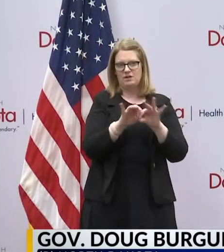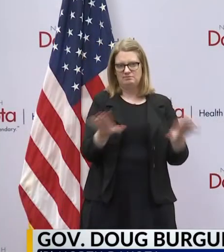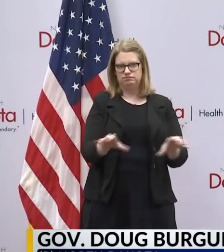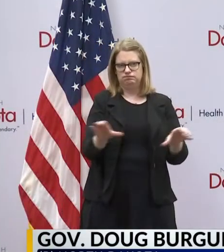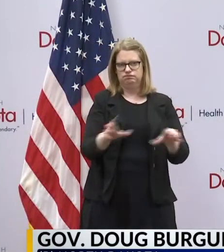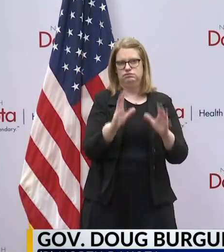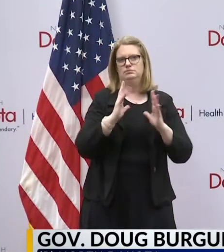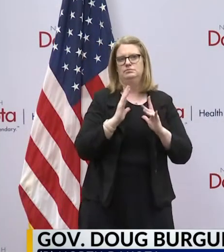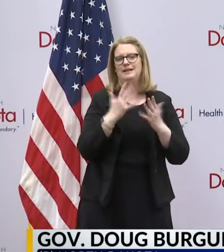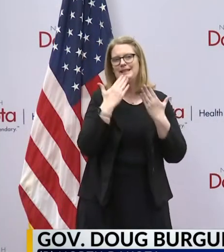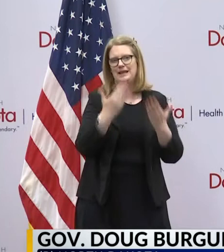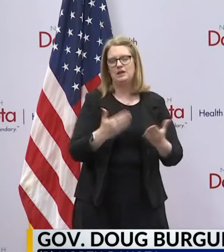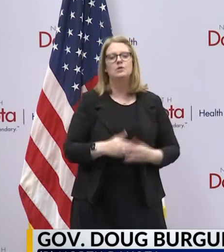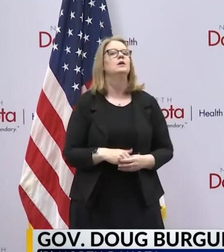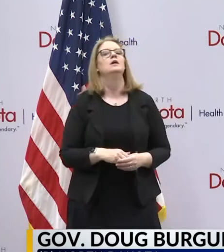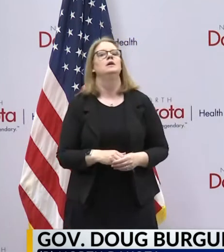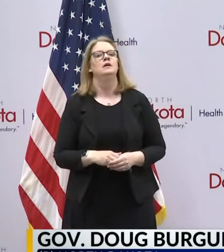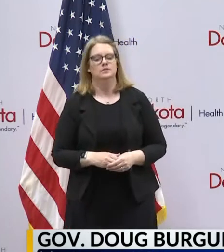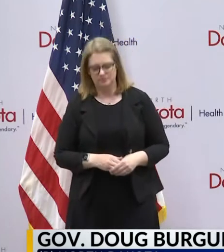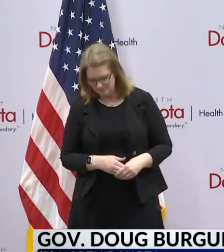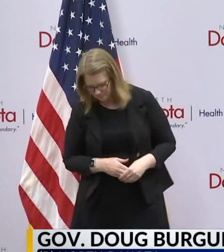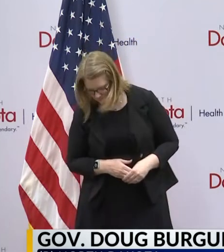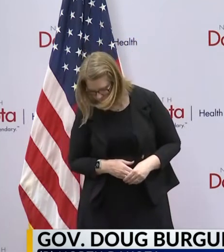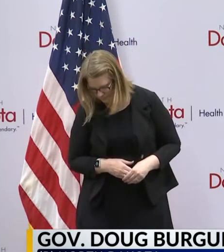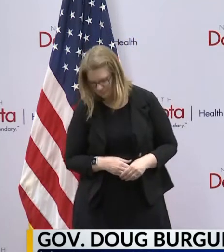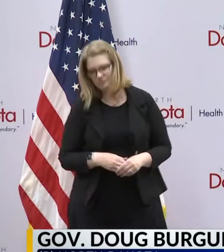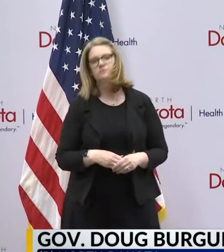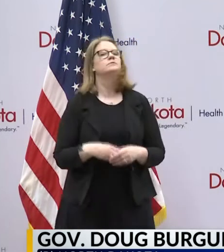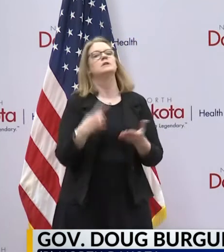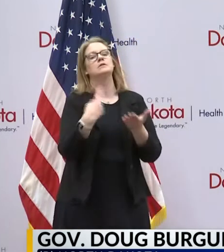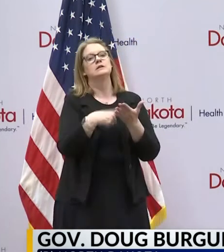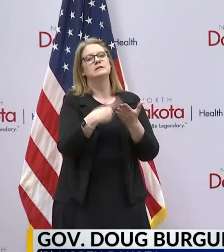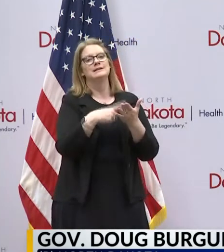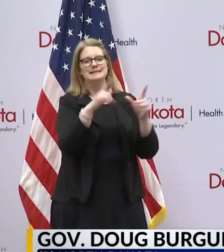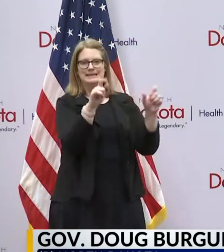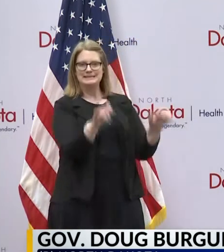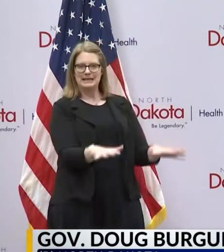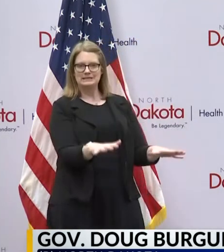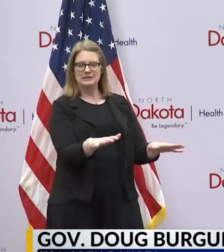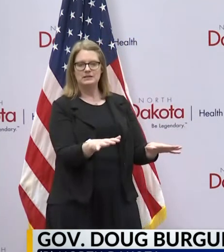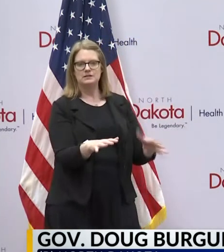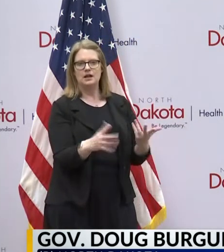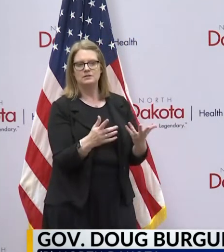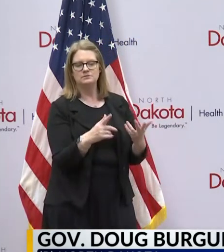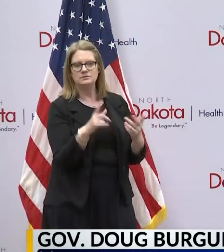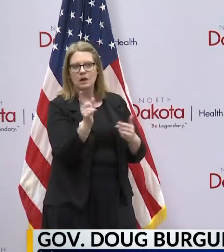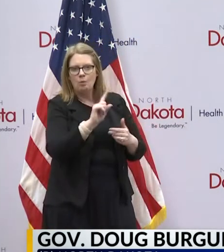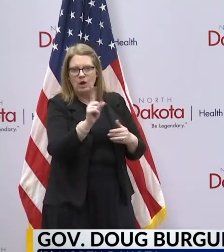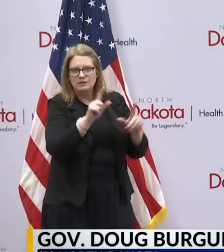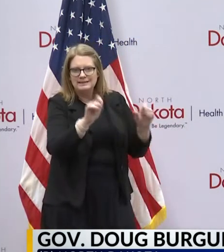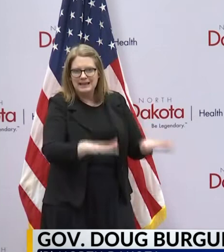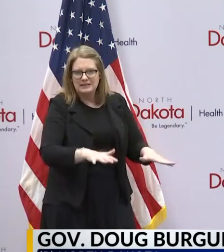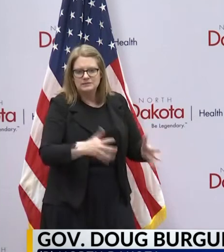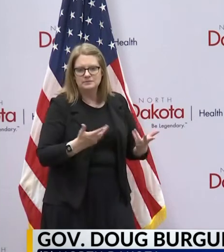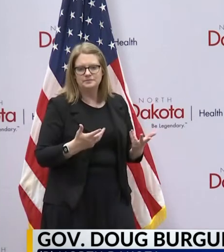YOU TO EVERYBODY THAT'S INVOLVED IN THESE IMPORTANT EFFORTS. WE WANT TO TALK ABOUT TESTING NEXT JUST IN TERMS OF WHERE TO